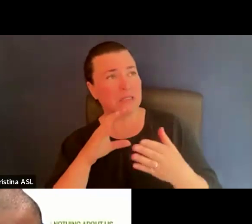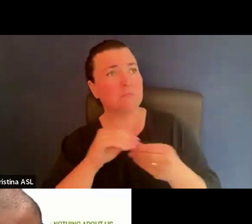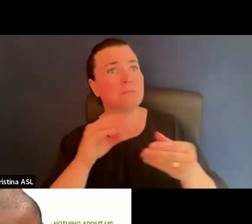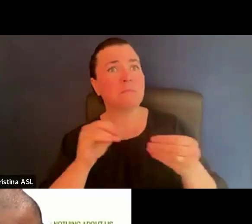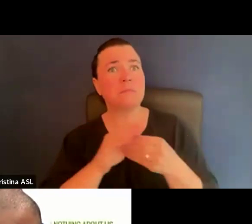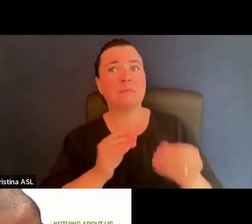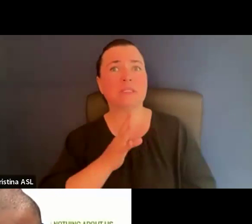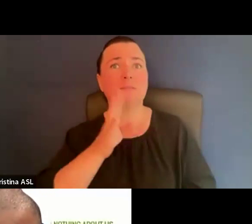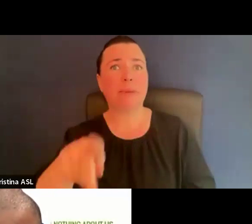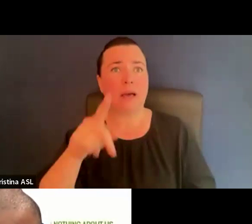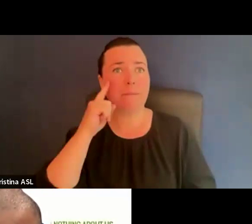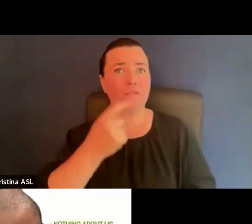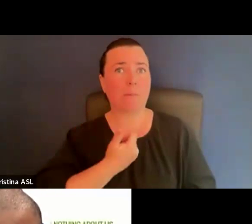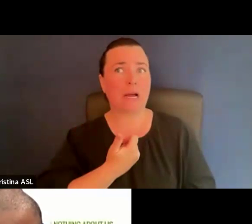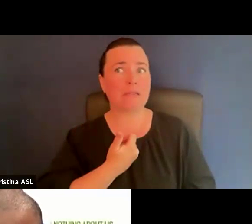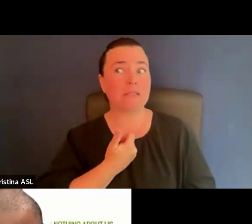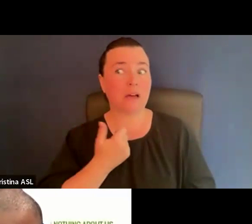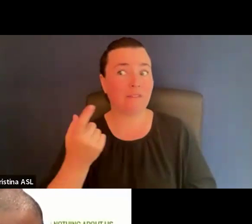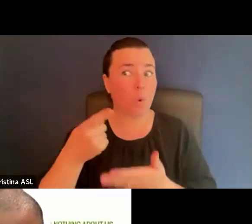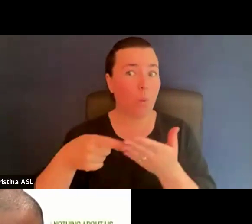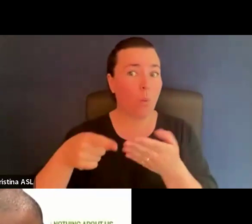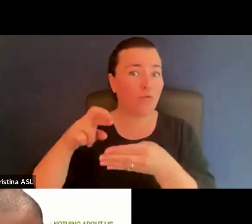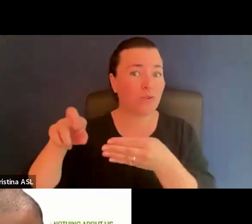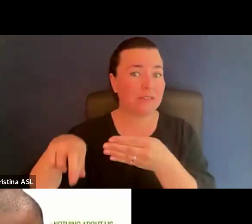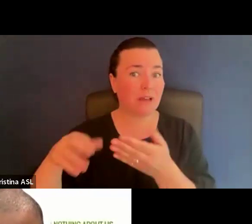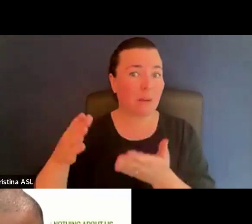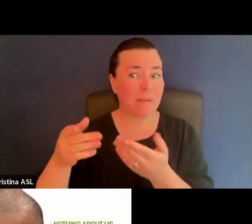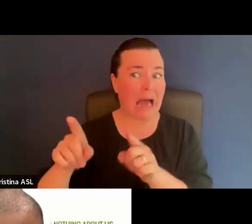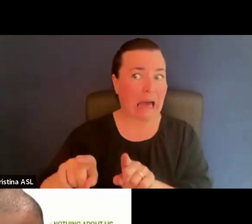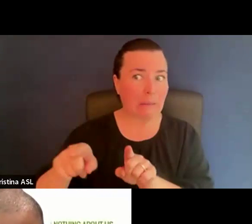that there might be some retribution coming down the pipe,